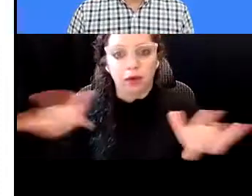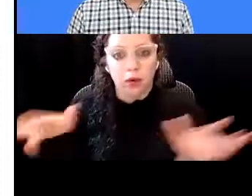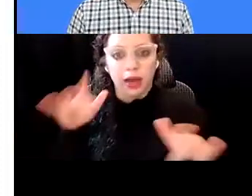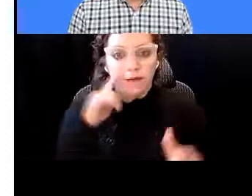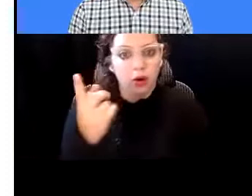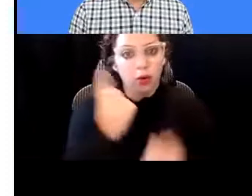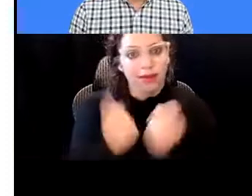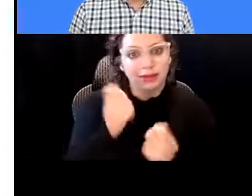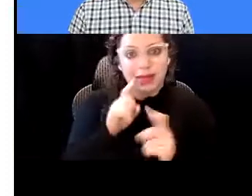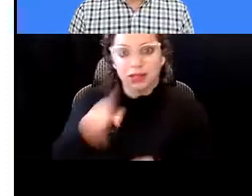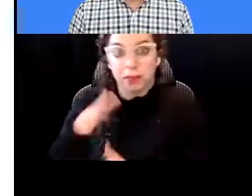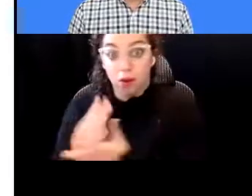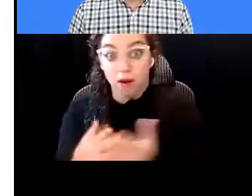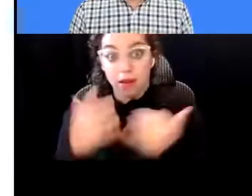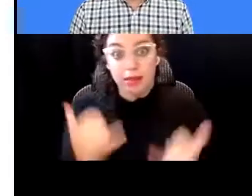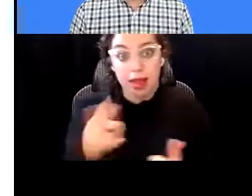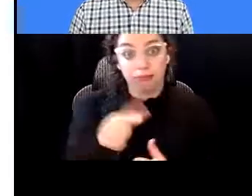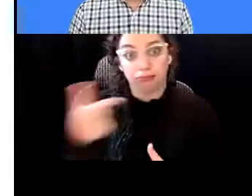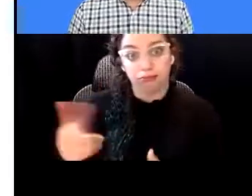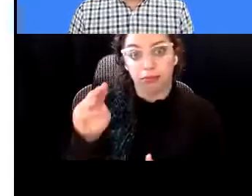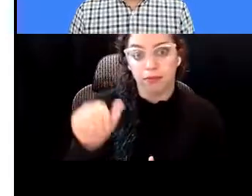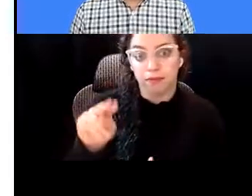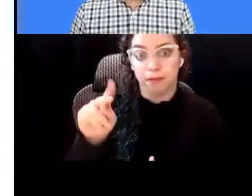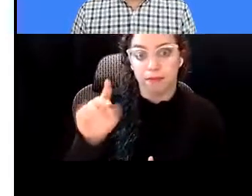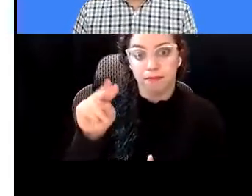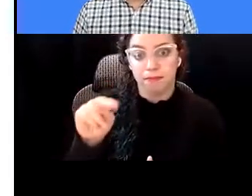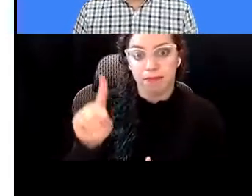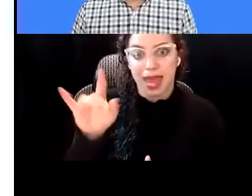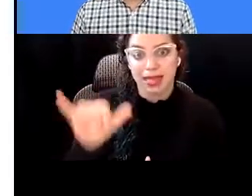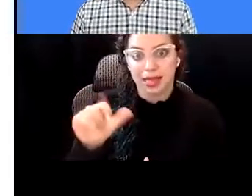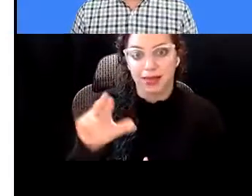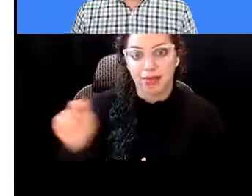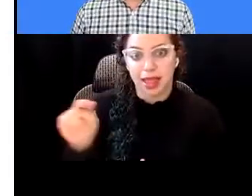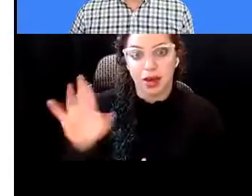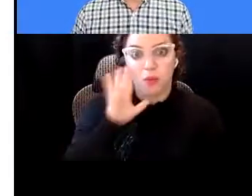I'm going to now hand it over to Mandy Lin to describe the slide in Mandarin.